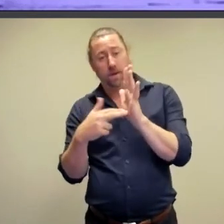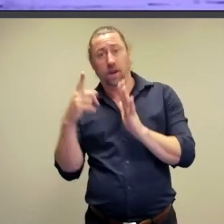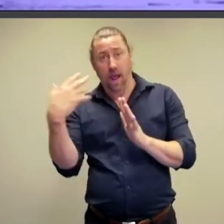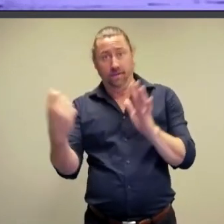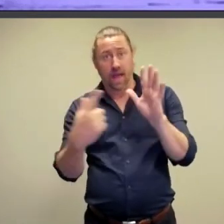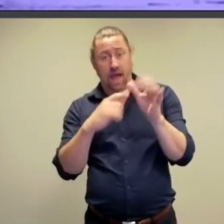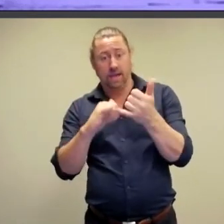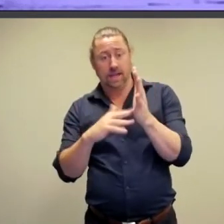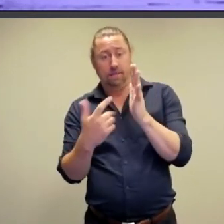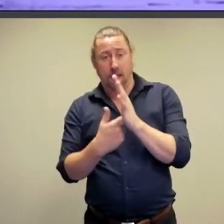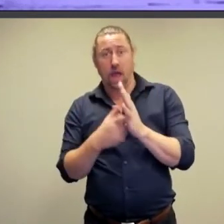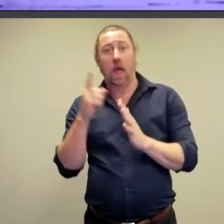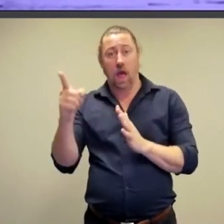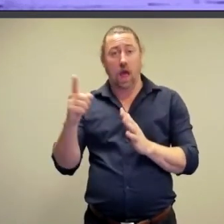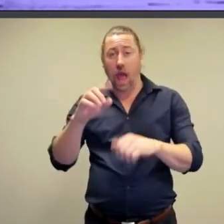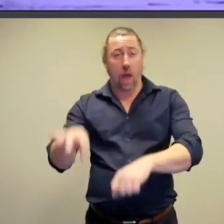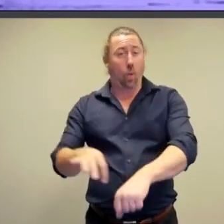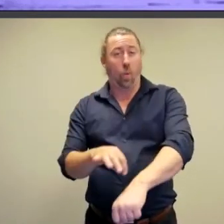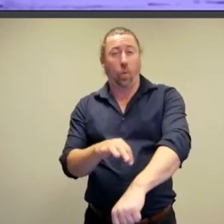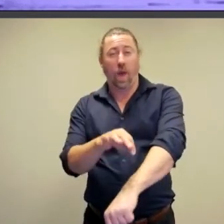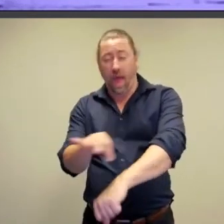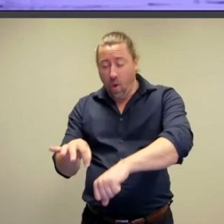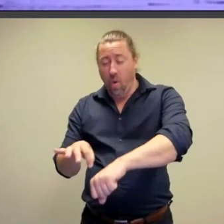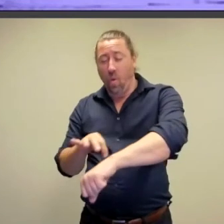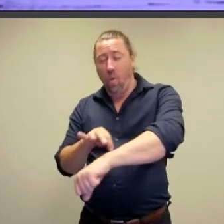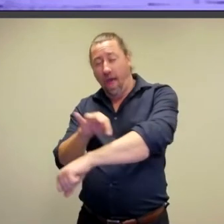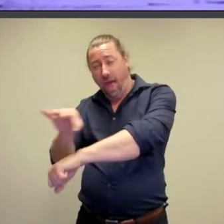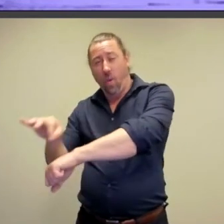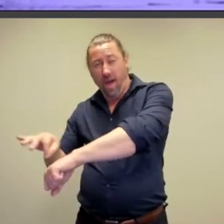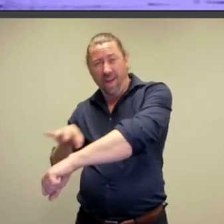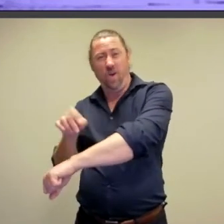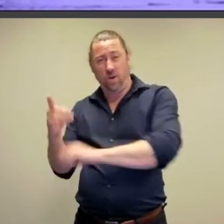videos that run